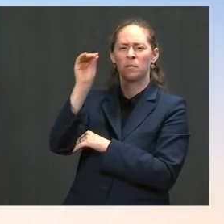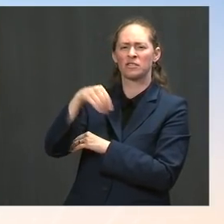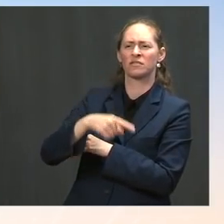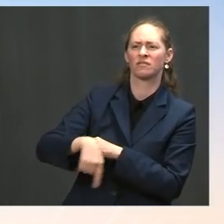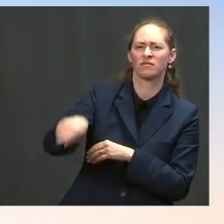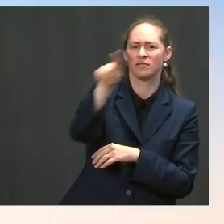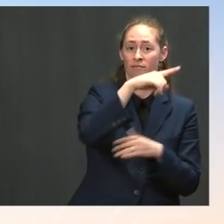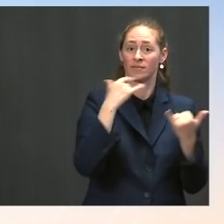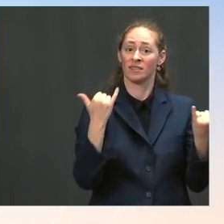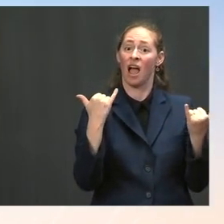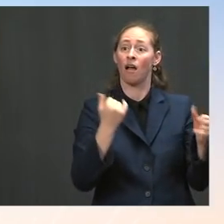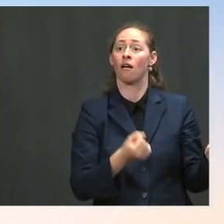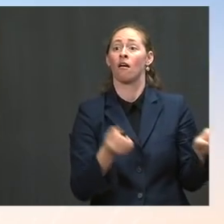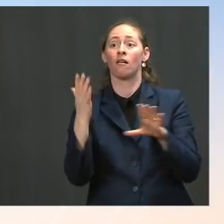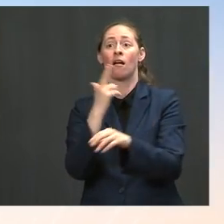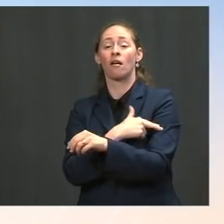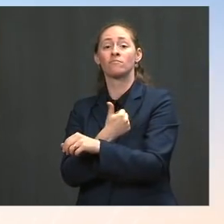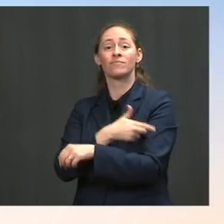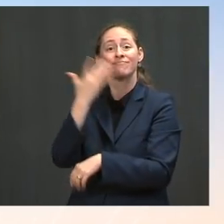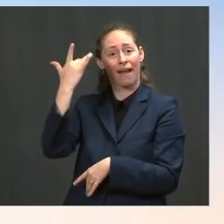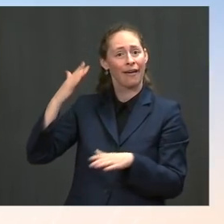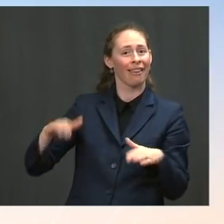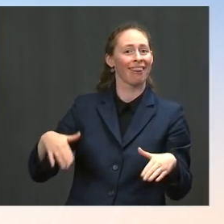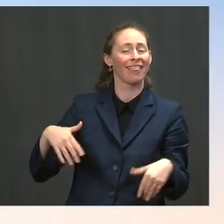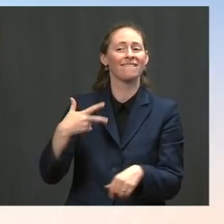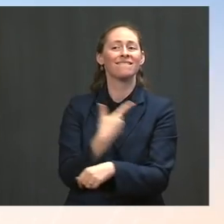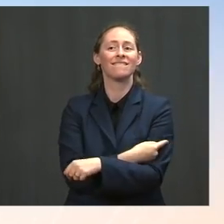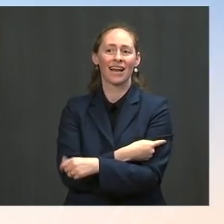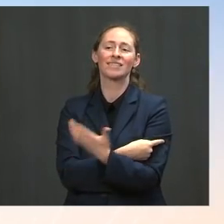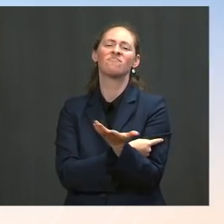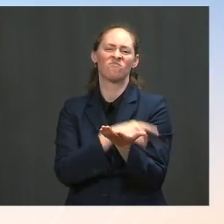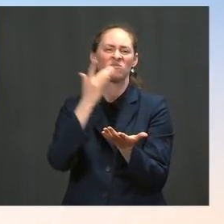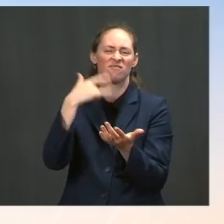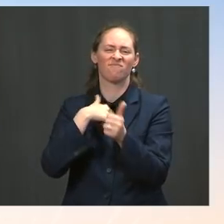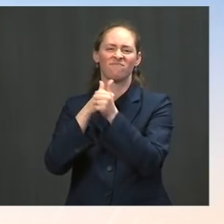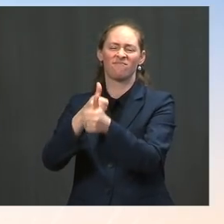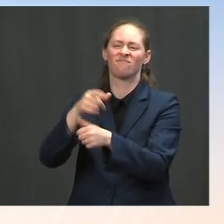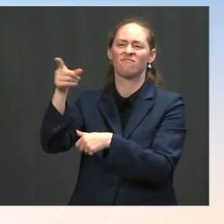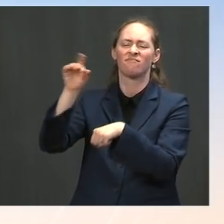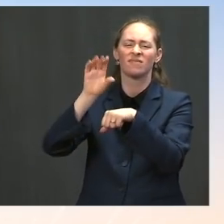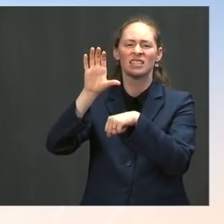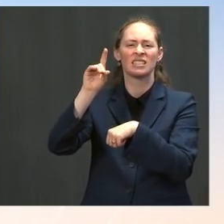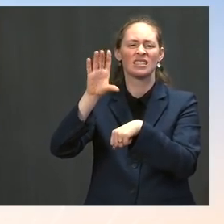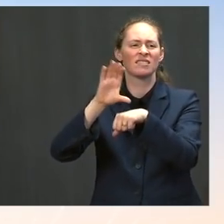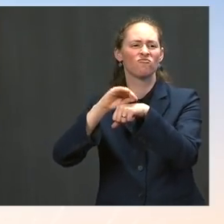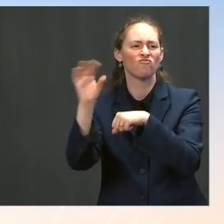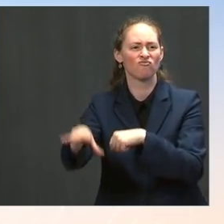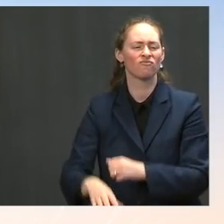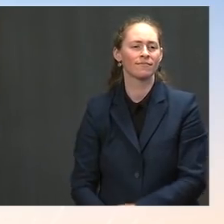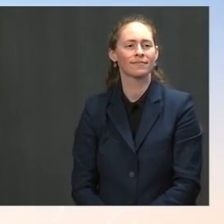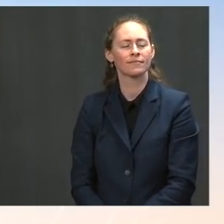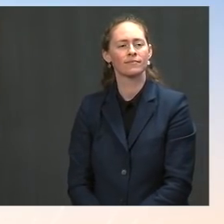and we will continue to abide by CDC guidelines. The Press: Briefly, you did say there were others. Can you quantify? What number are we talking about?